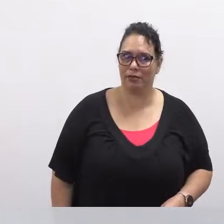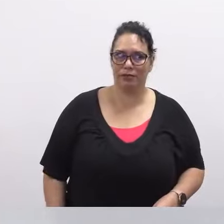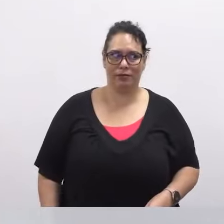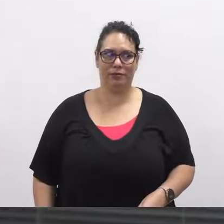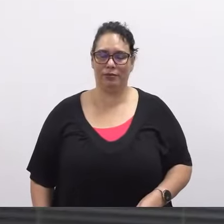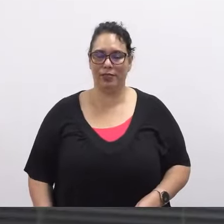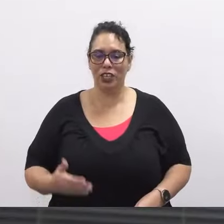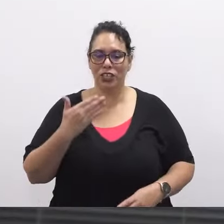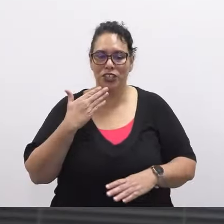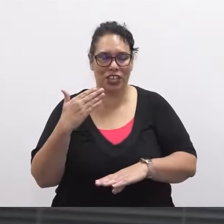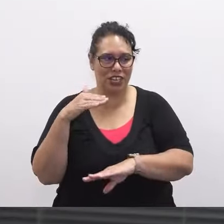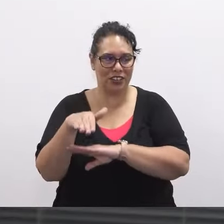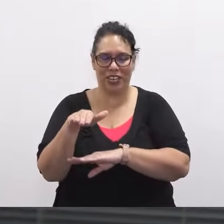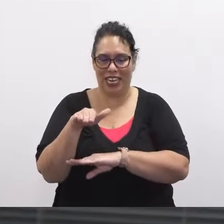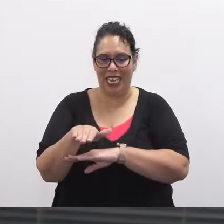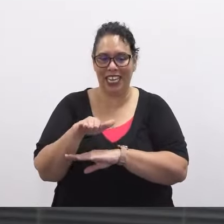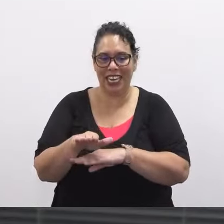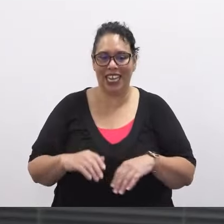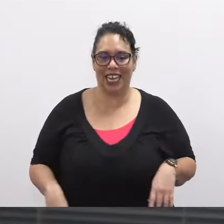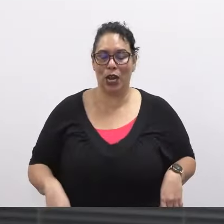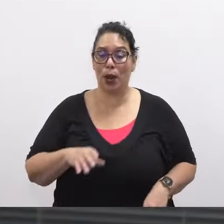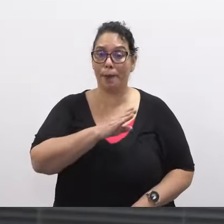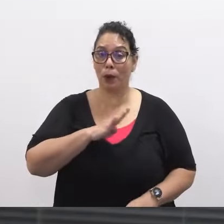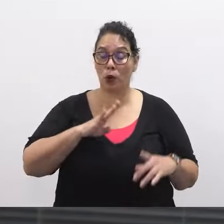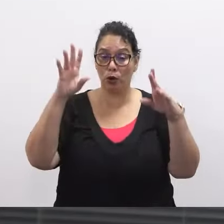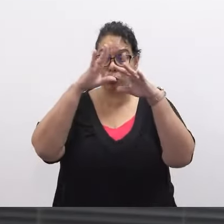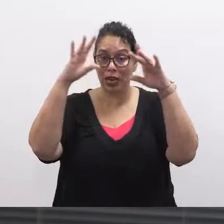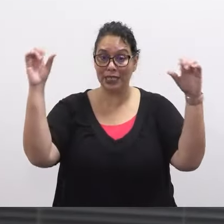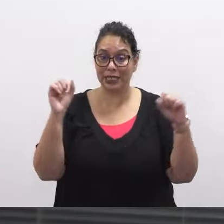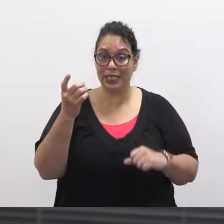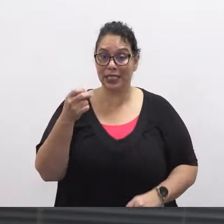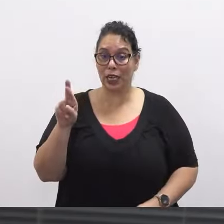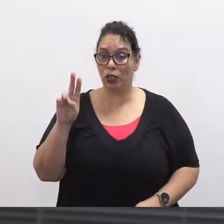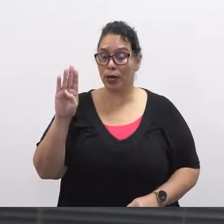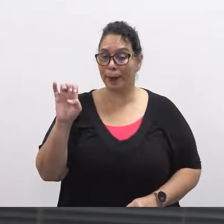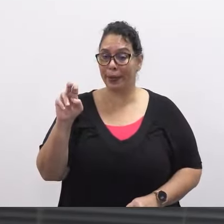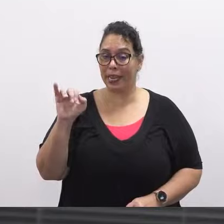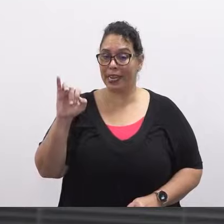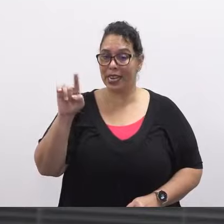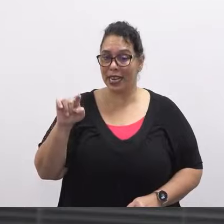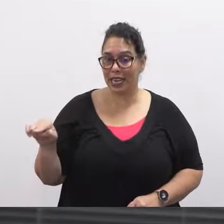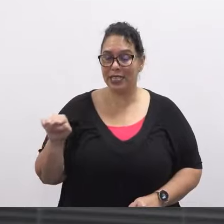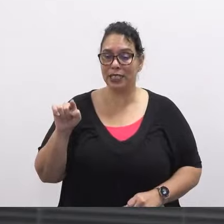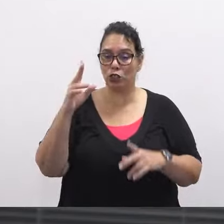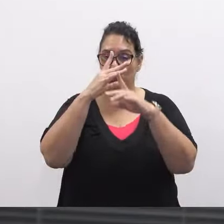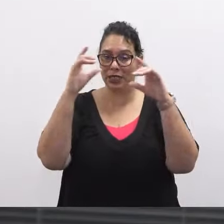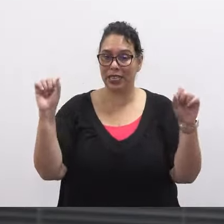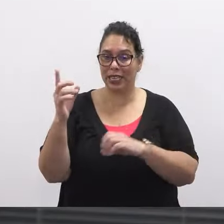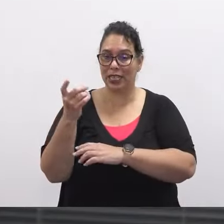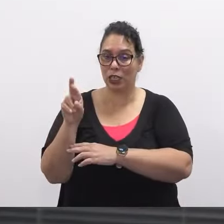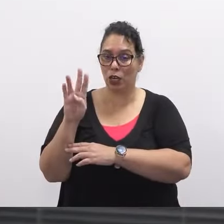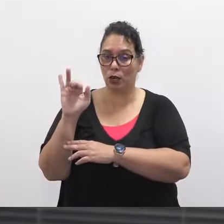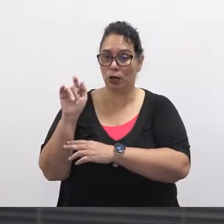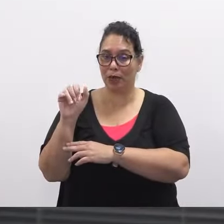Good evening. Board President, Dr. Benitas, Superintendent, Dr. Baker, and other board members.